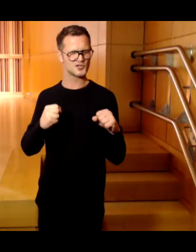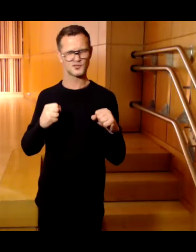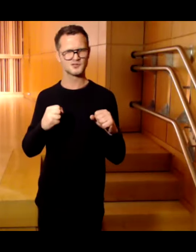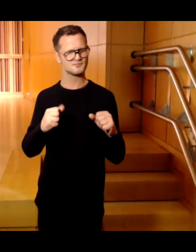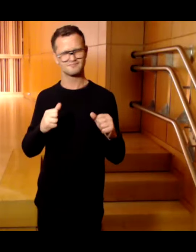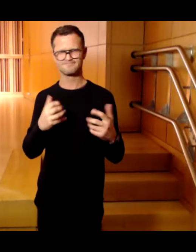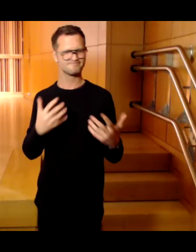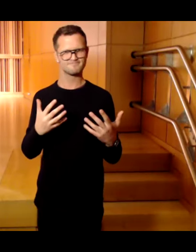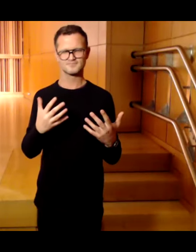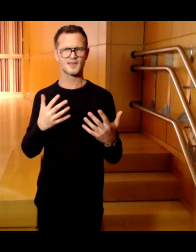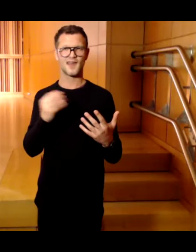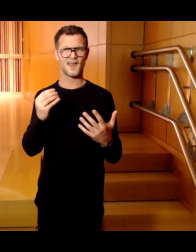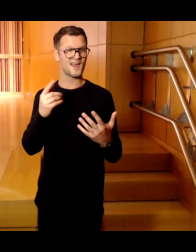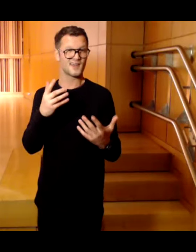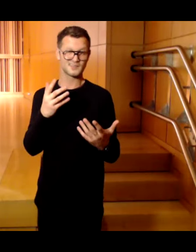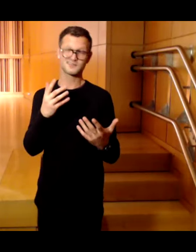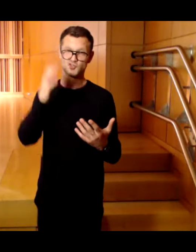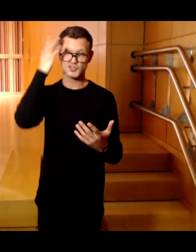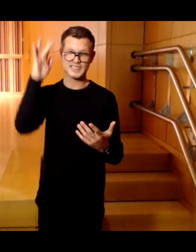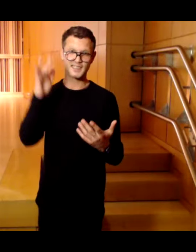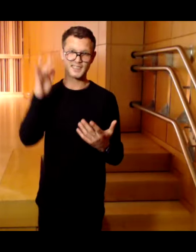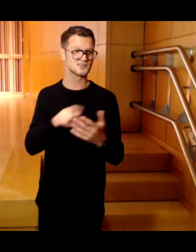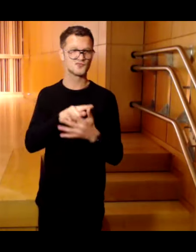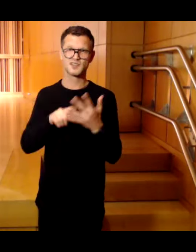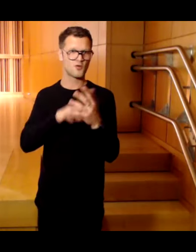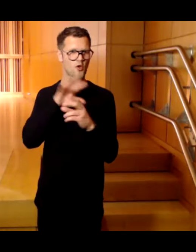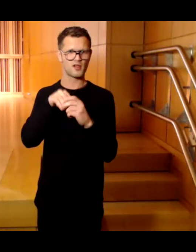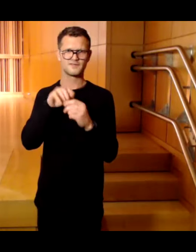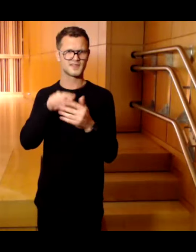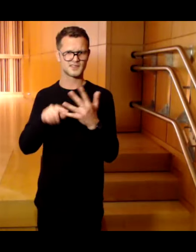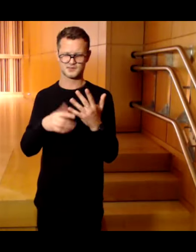A term which I did not think it a stretch to invoke in terms of Robert and his scholarship.